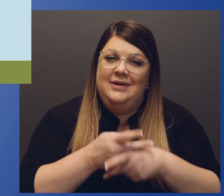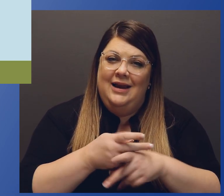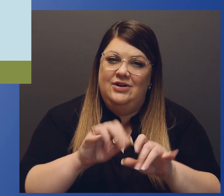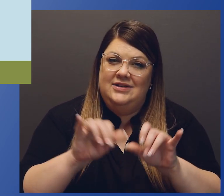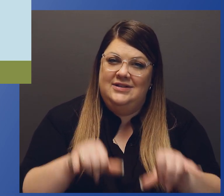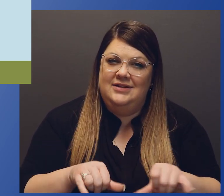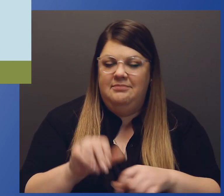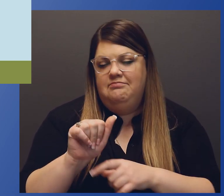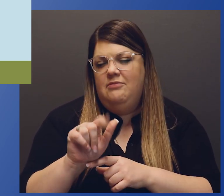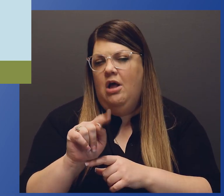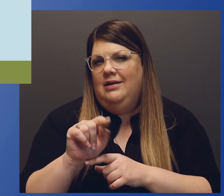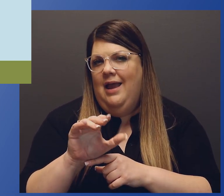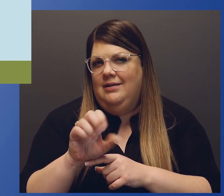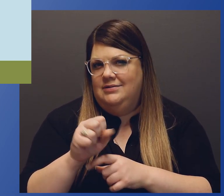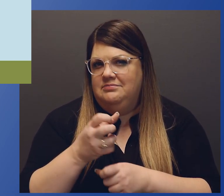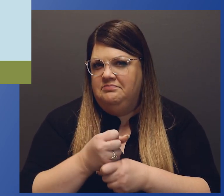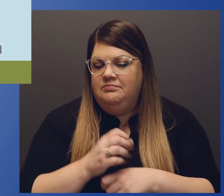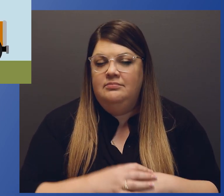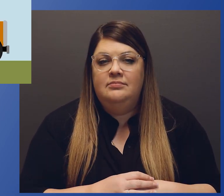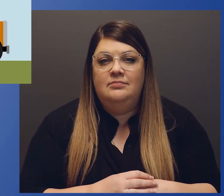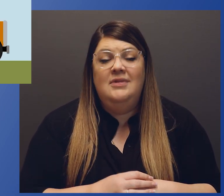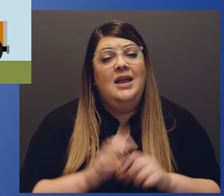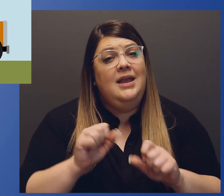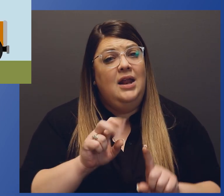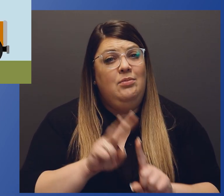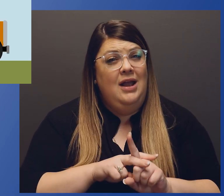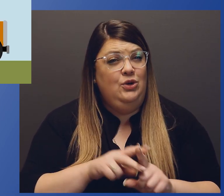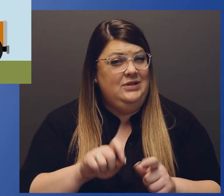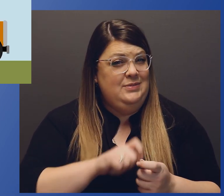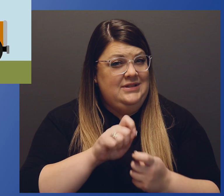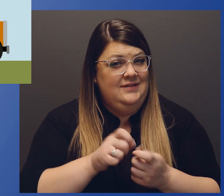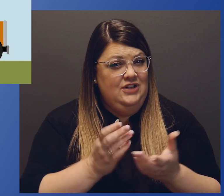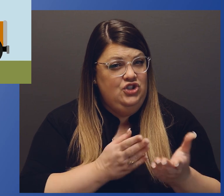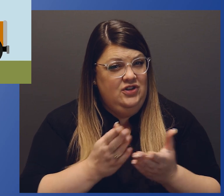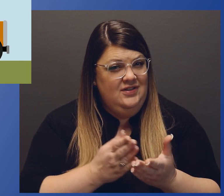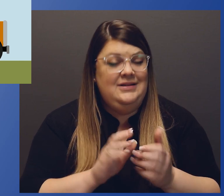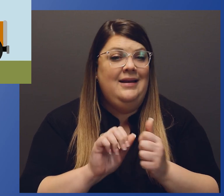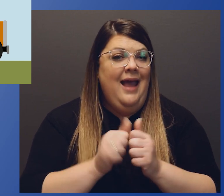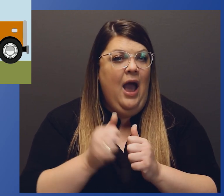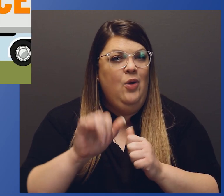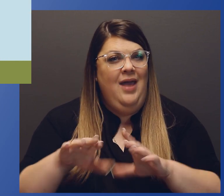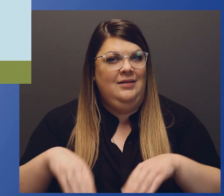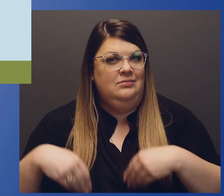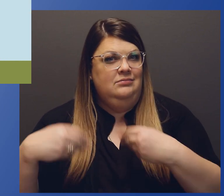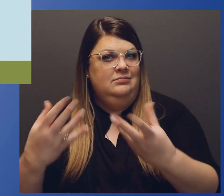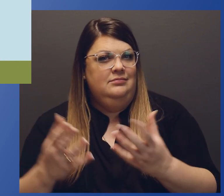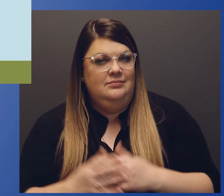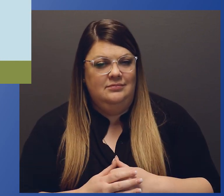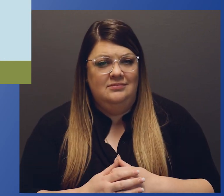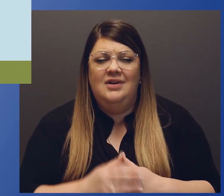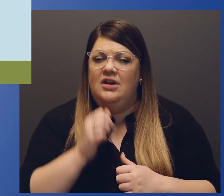and how that service is delivered. Not all services are medical in nature. Services need to be medically necessary